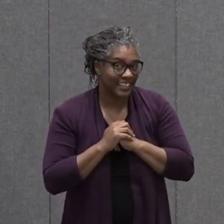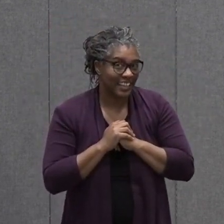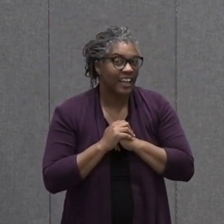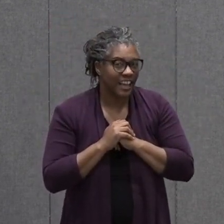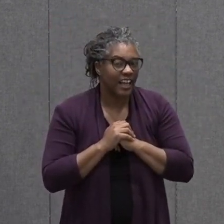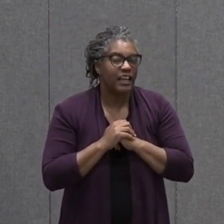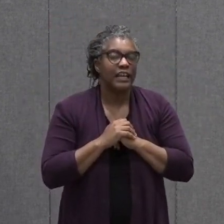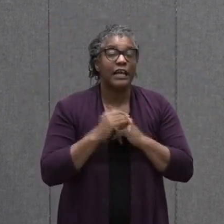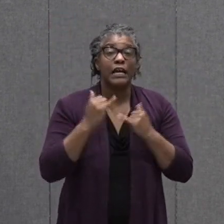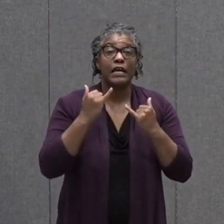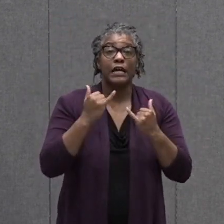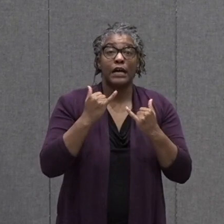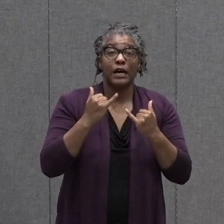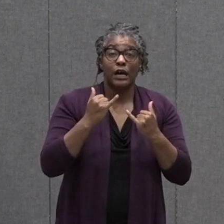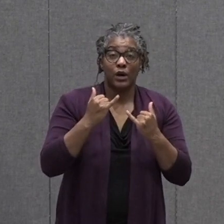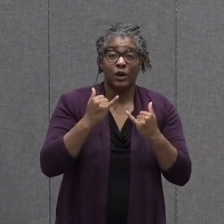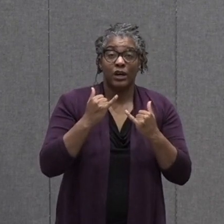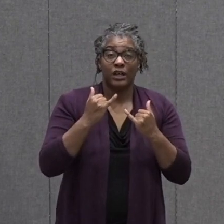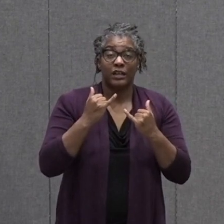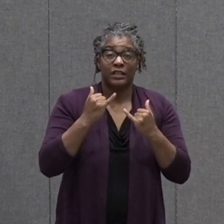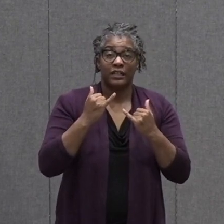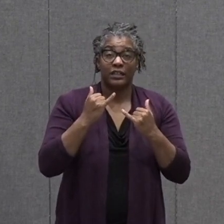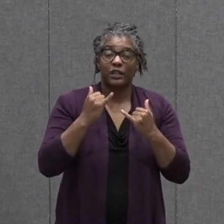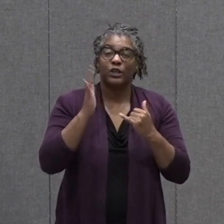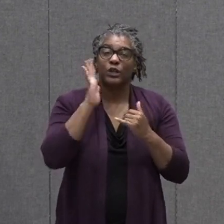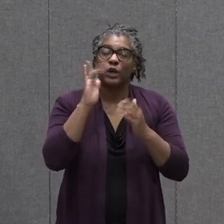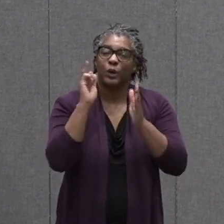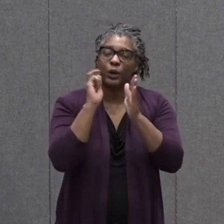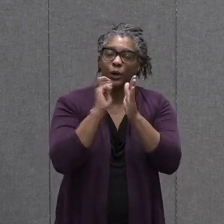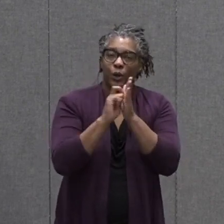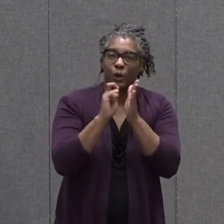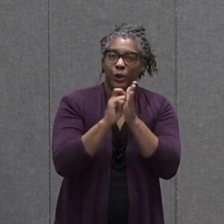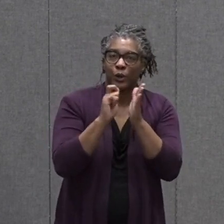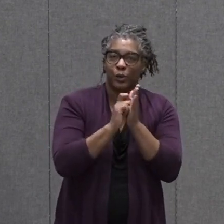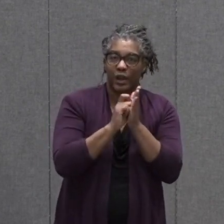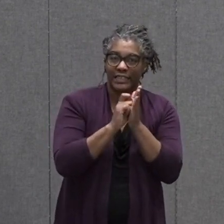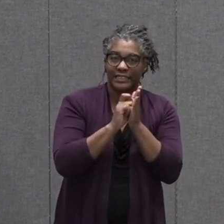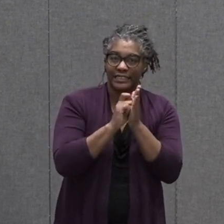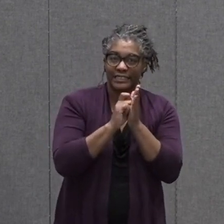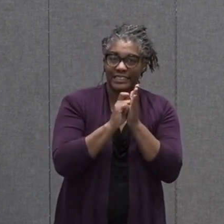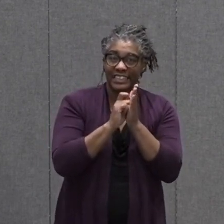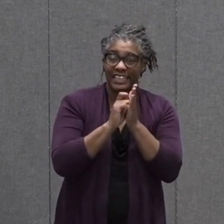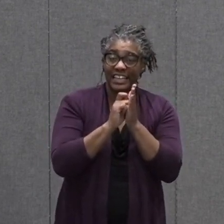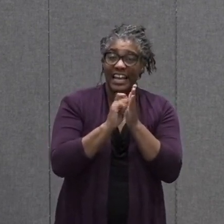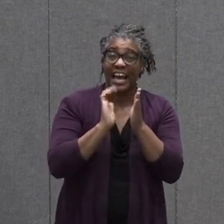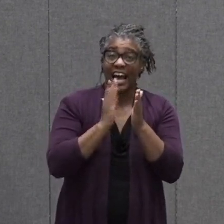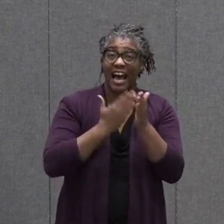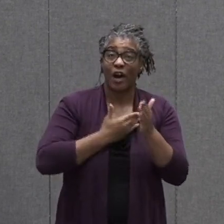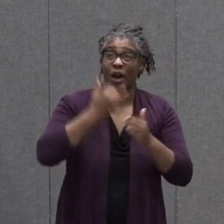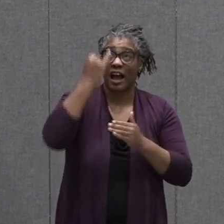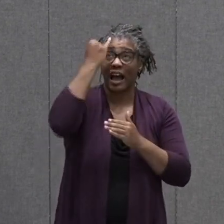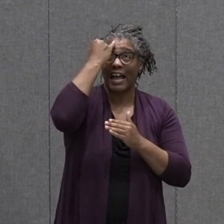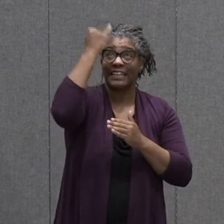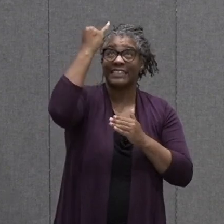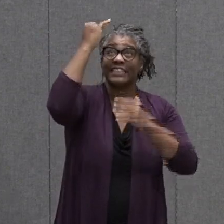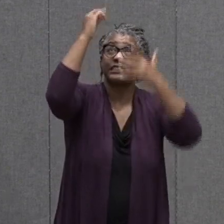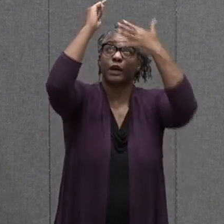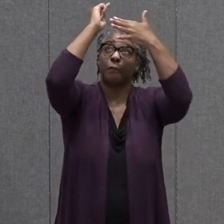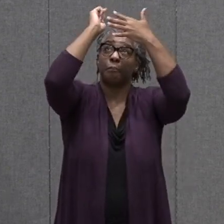We're gonna write one sentence, using some of those ideas that we just thought about in our head. I'm gonna come back here to my paper